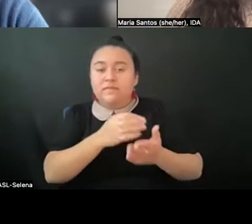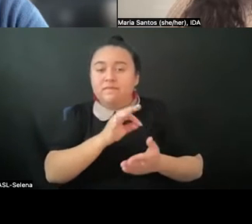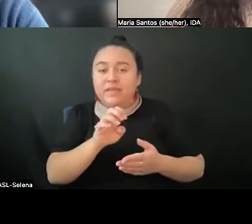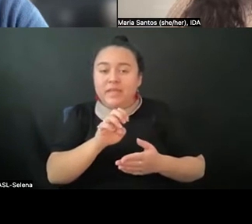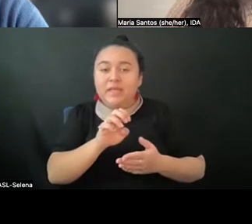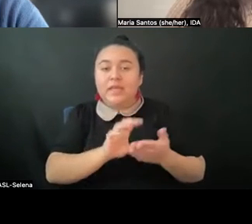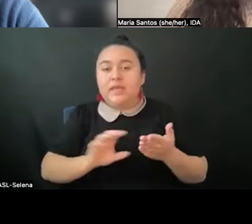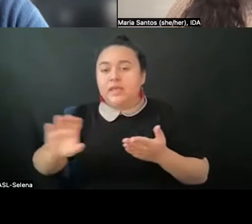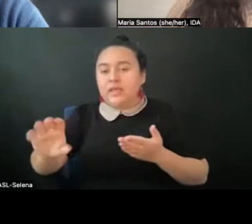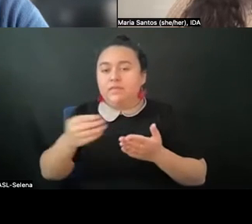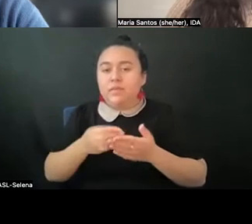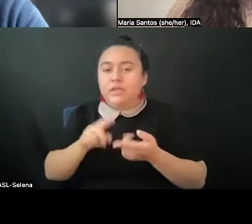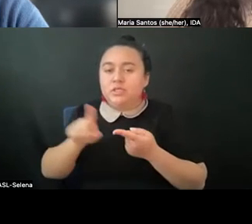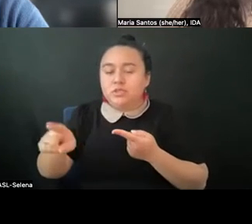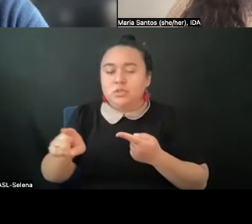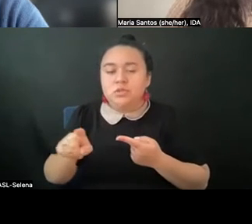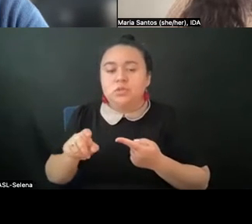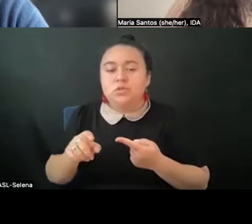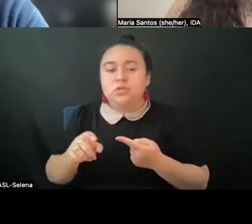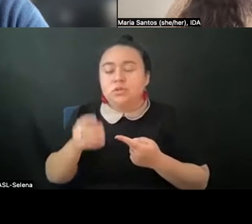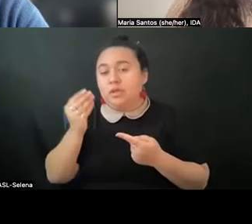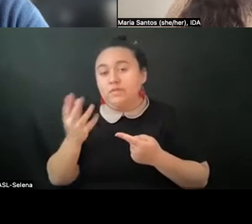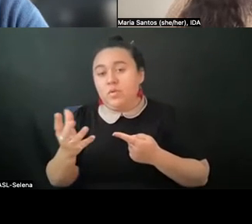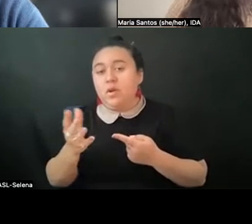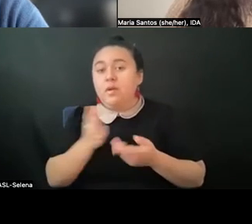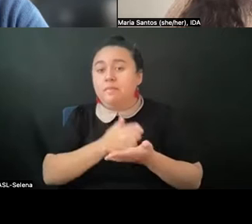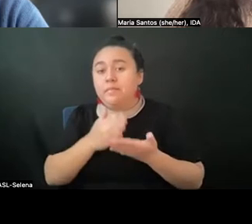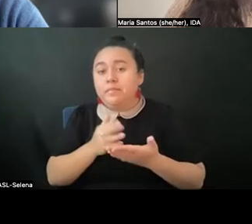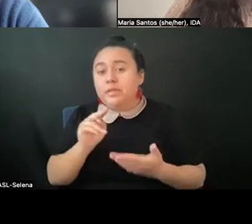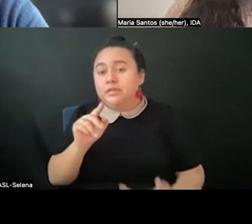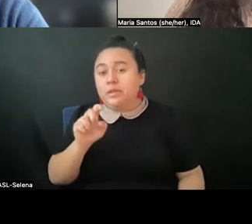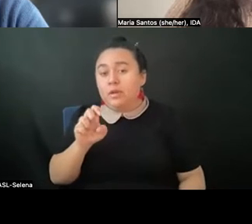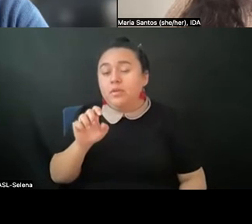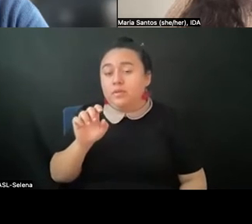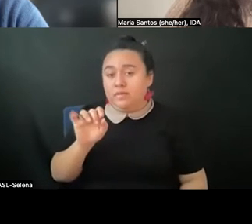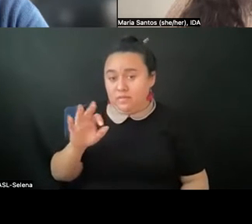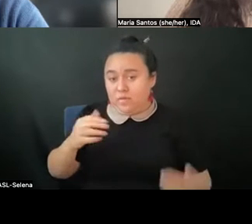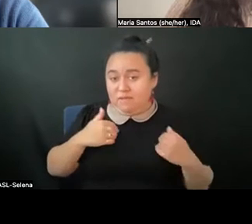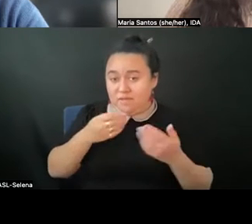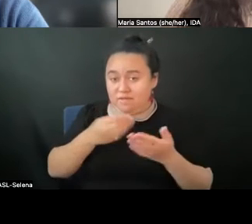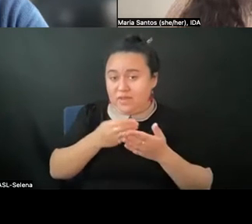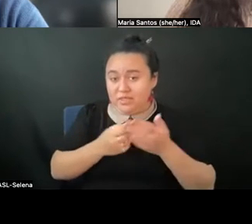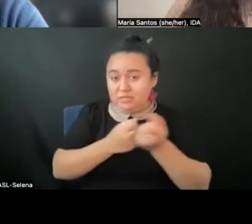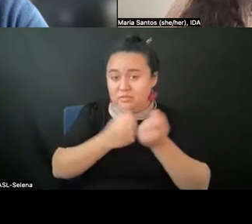If you are, just budget note, if you have a fiscal sponsor, make sure that you include that fee in